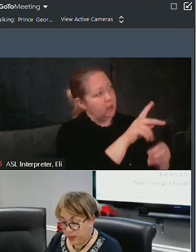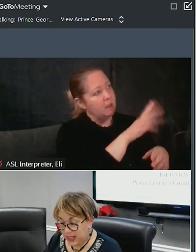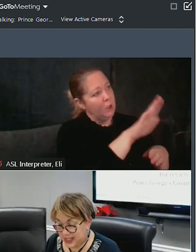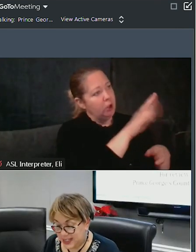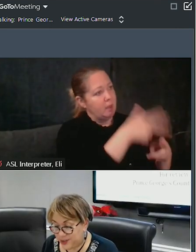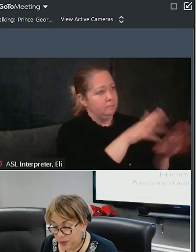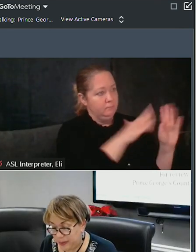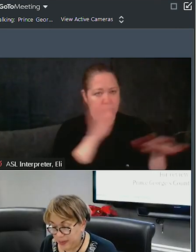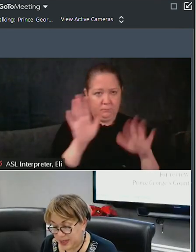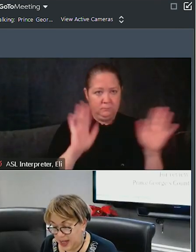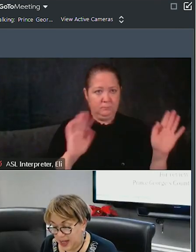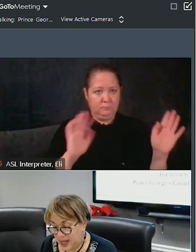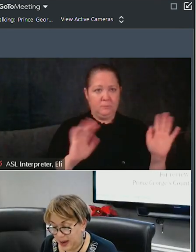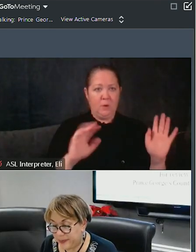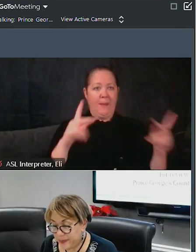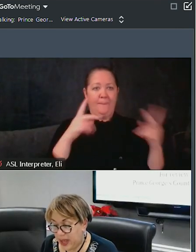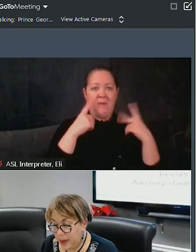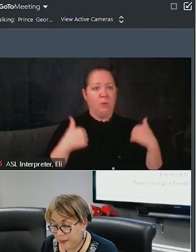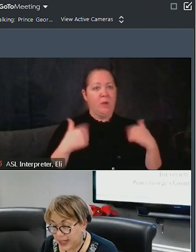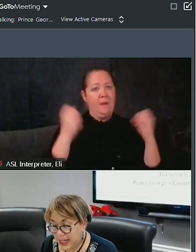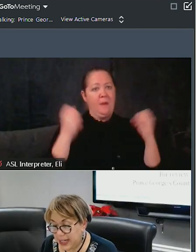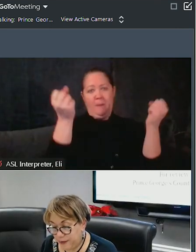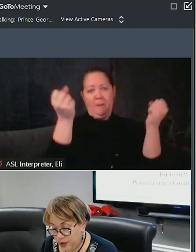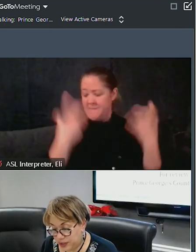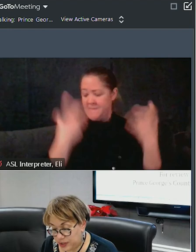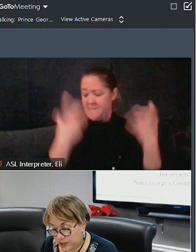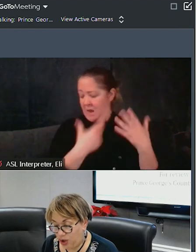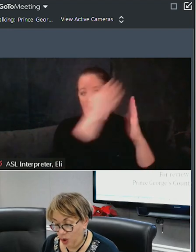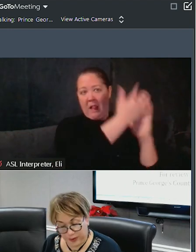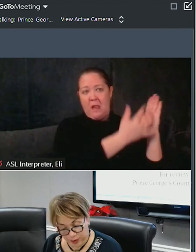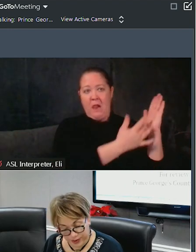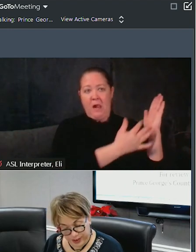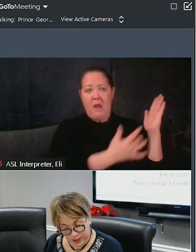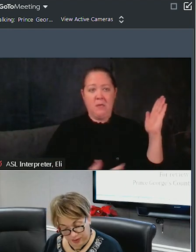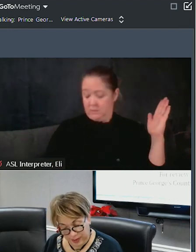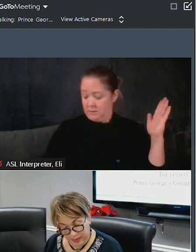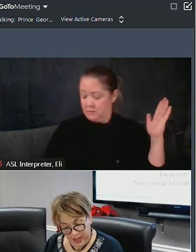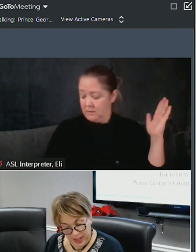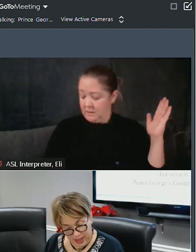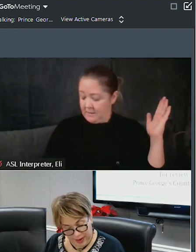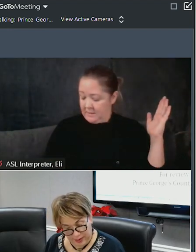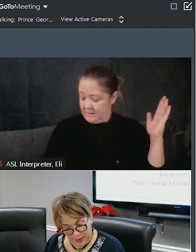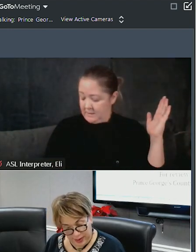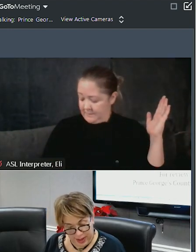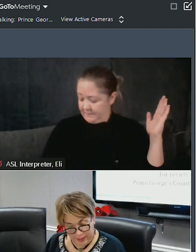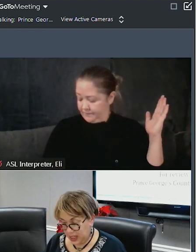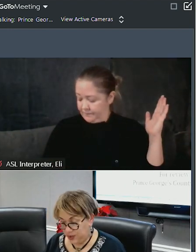there's so many people signed up. I might inadvertently call one of yours and you can correct me if I, if I mistakenly do that.